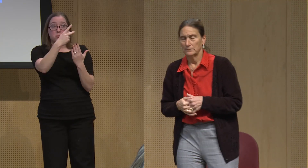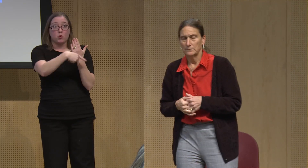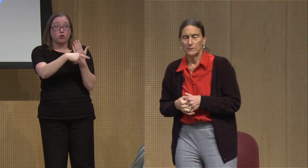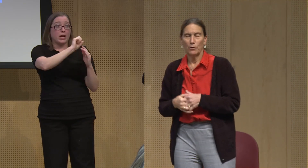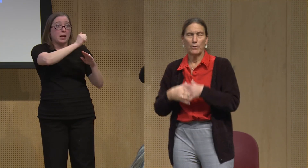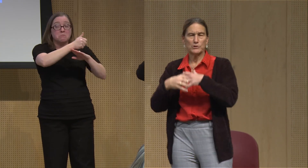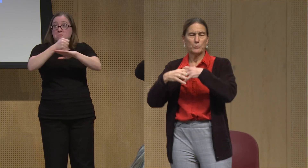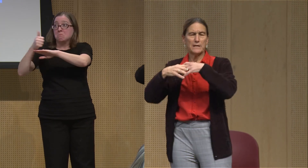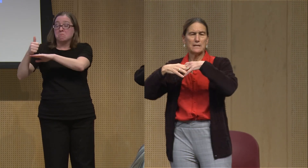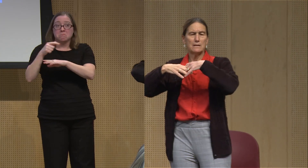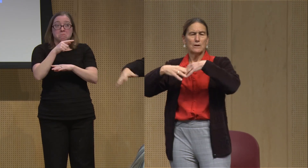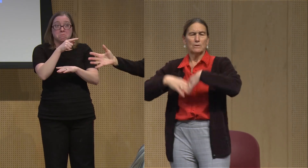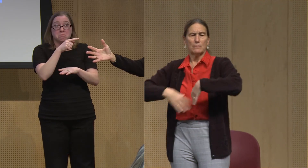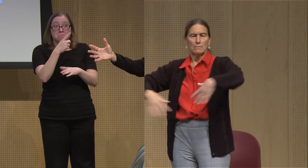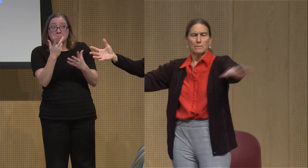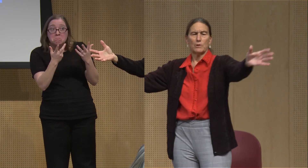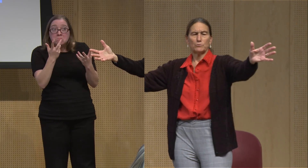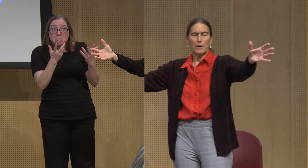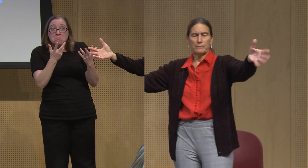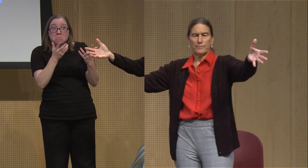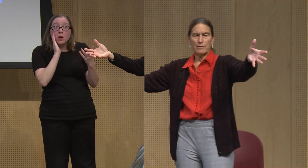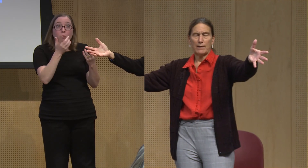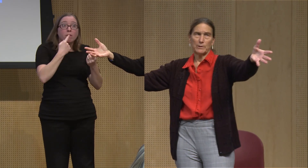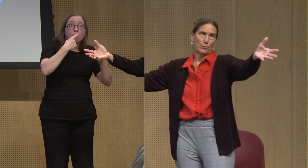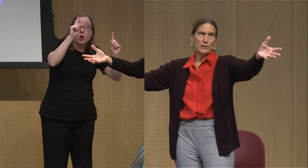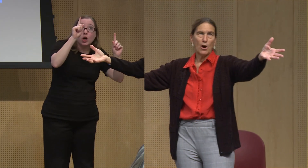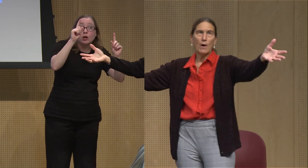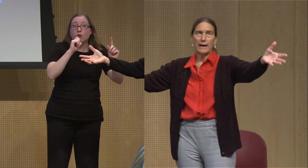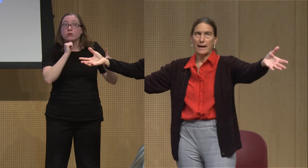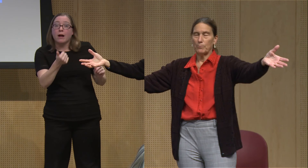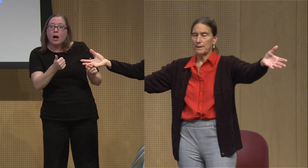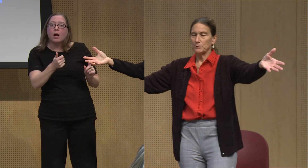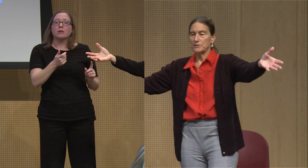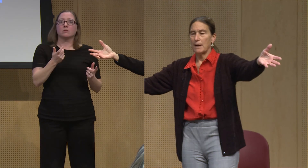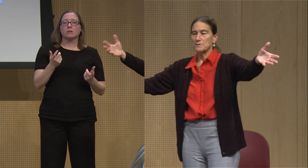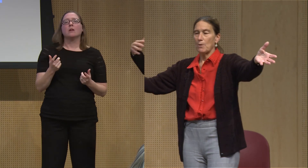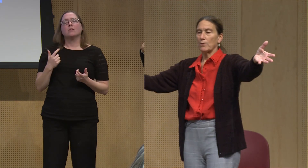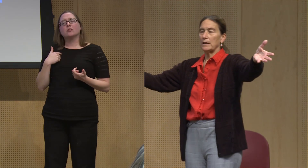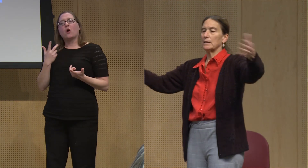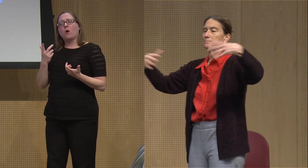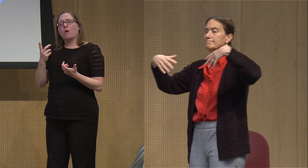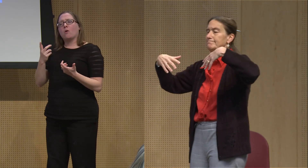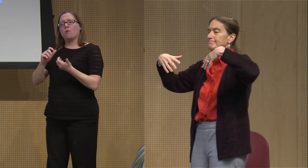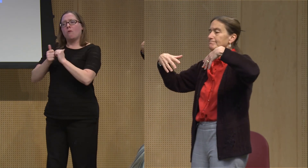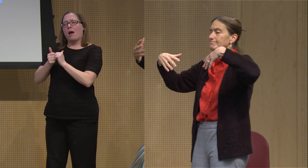YOU KNOW, ONCE WE WANT TO FIGURE OUT--YOU KNOW, WE KNOW HOW TO HELP PEOPLE STOP SMOKING,